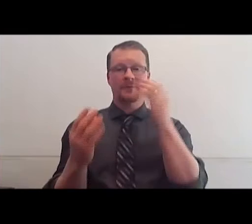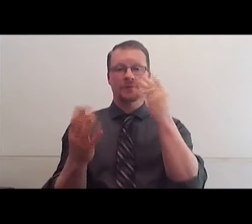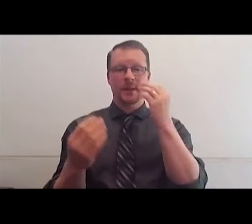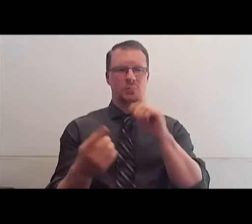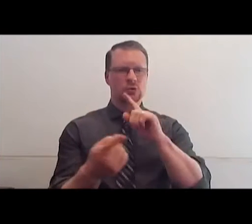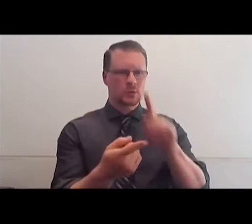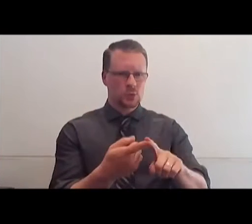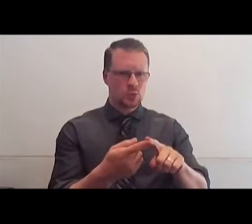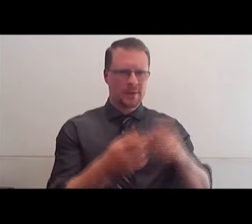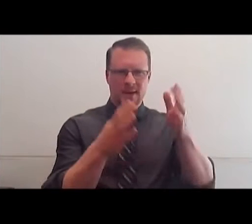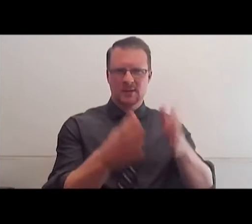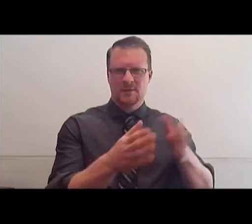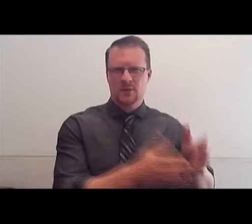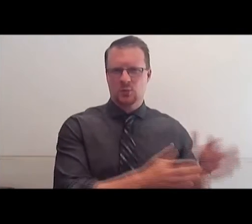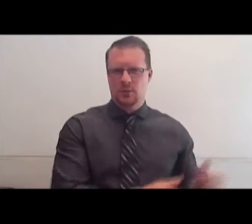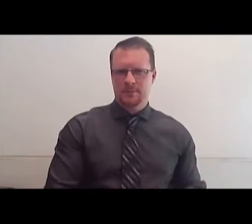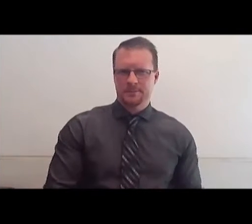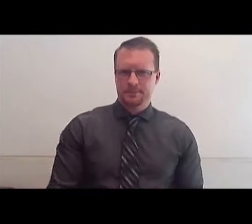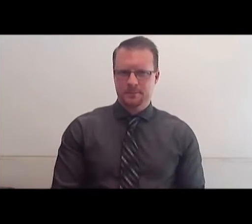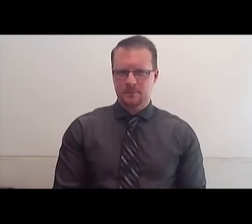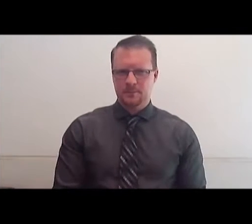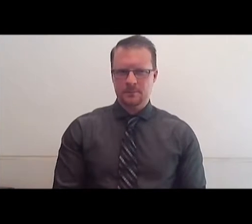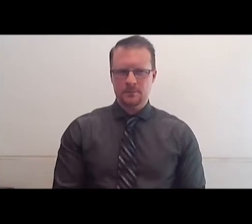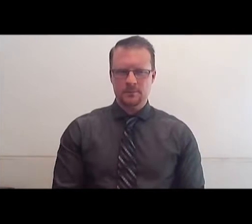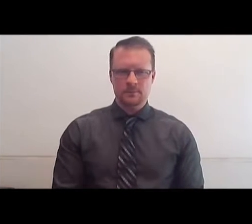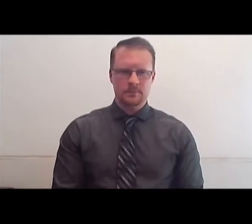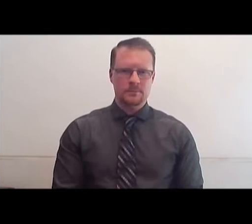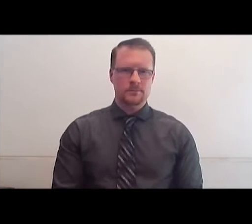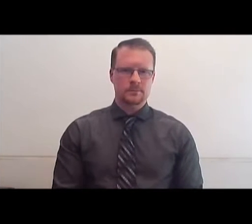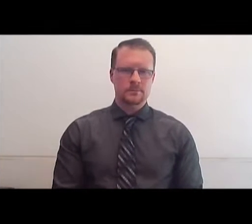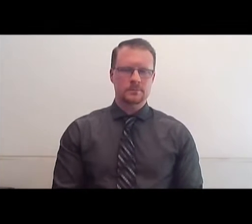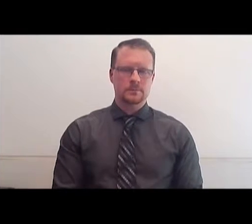And how do we apply that information to each individual?